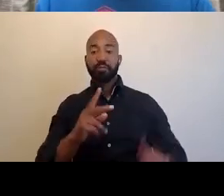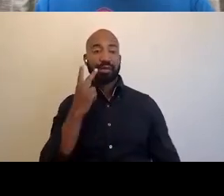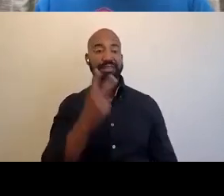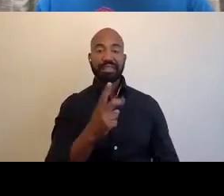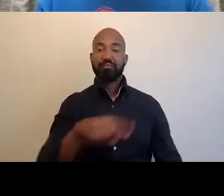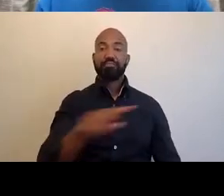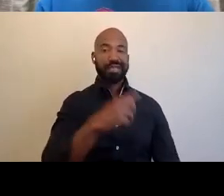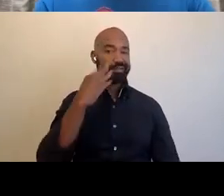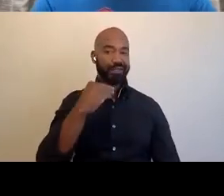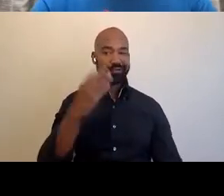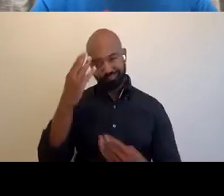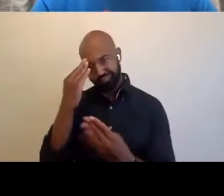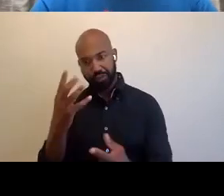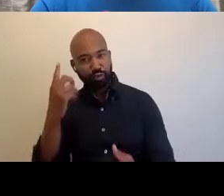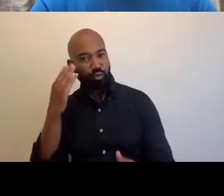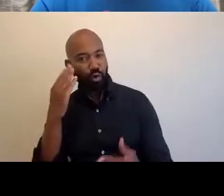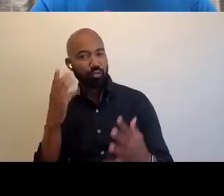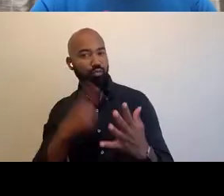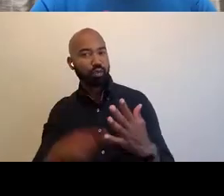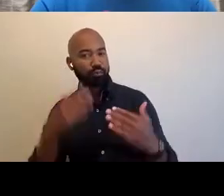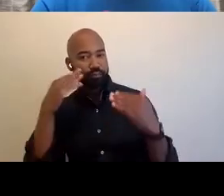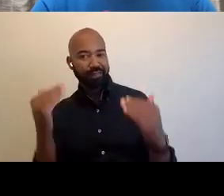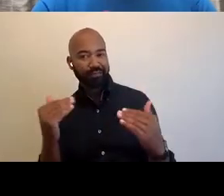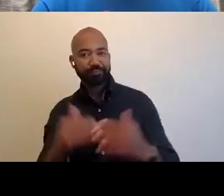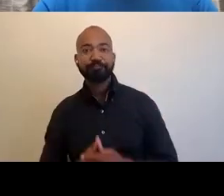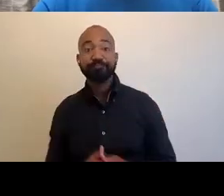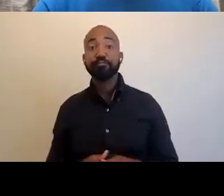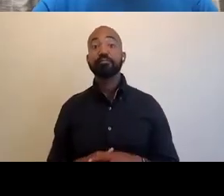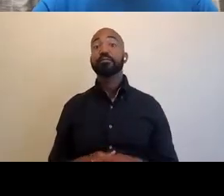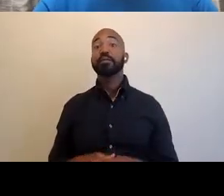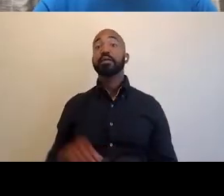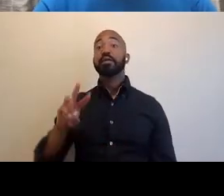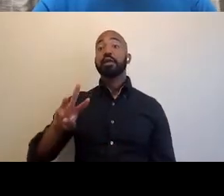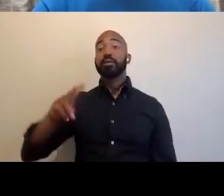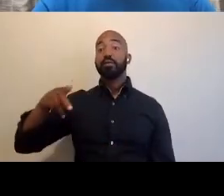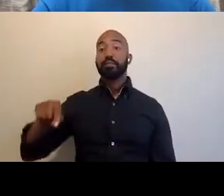And then these are the risks that are outlined again by WPATH regarding feminizing hormones.